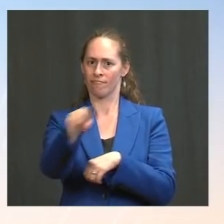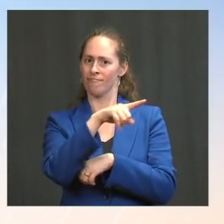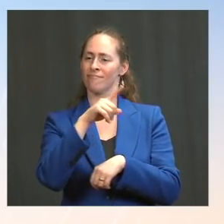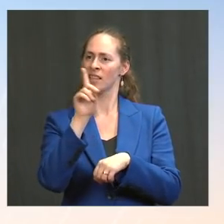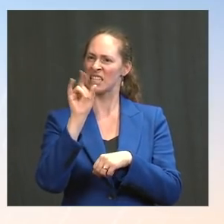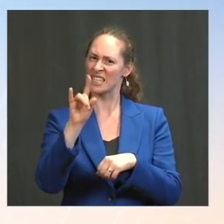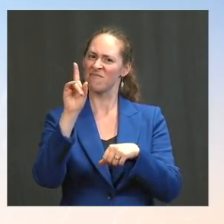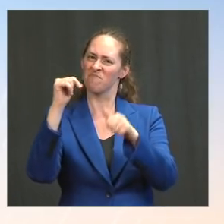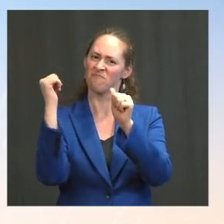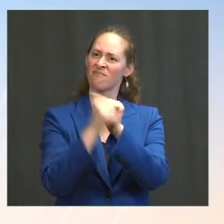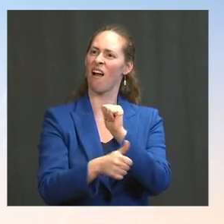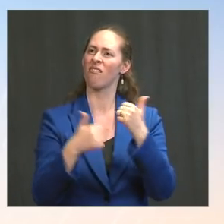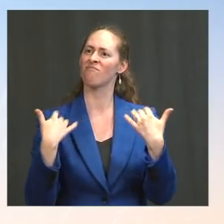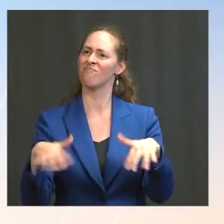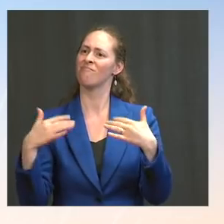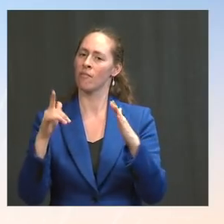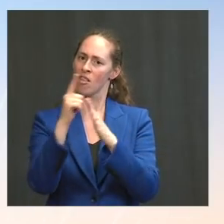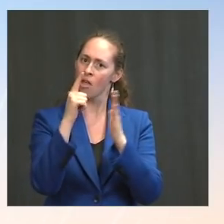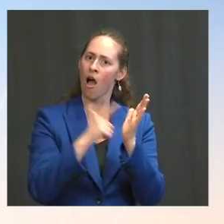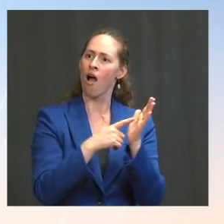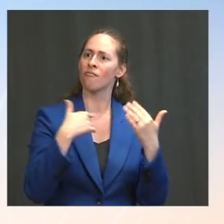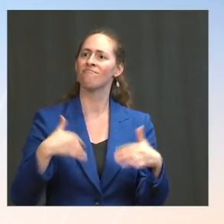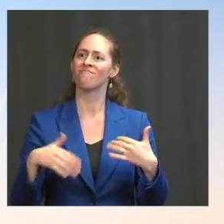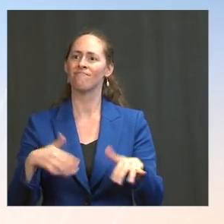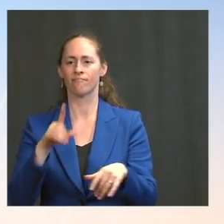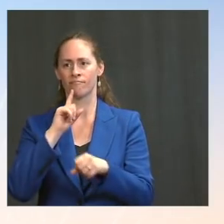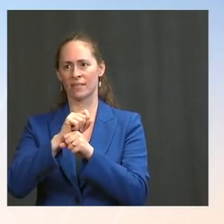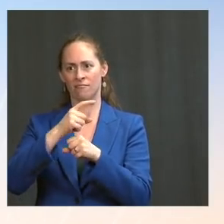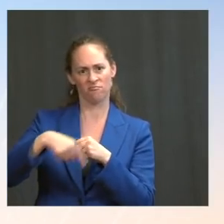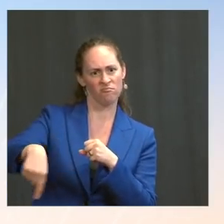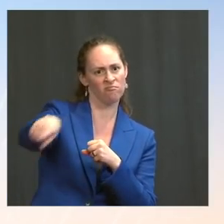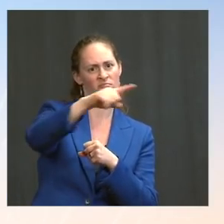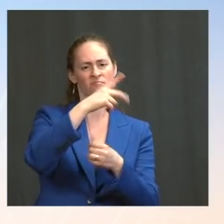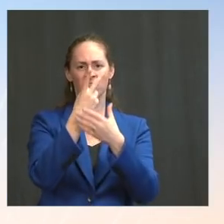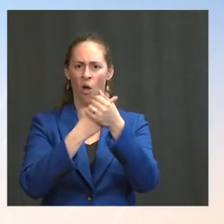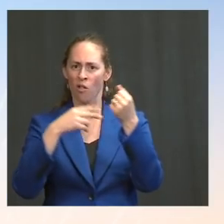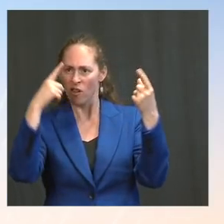unanimously out of committee with Chairman Carper, Ranking Member Capito there.